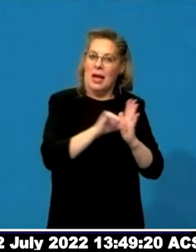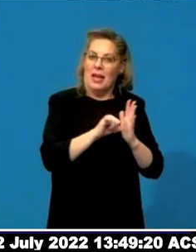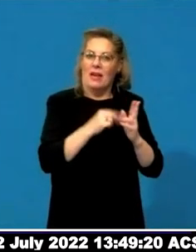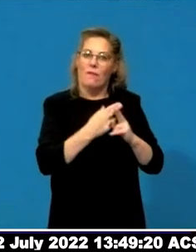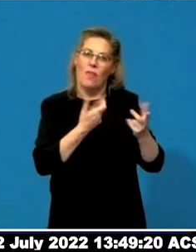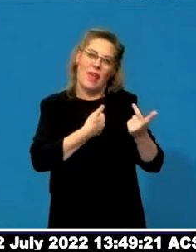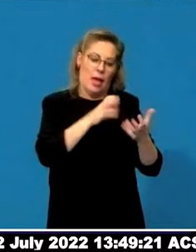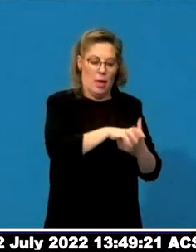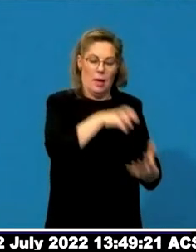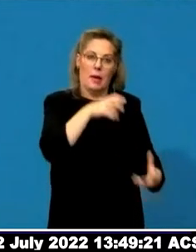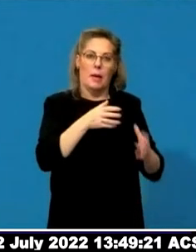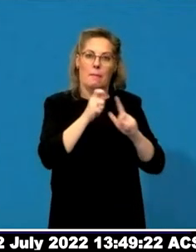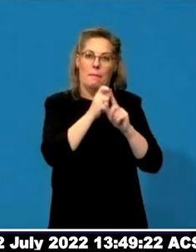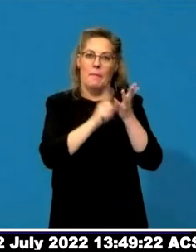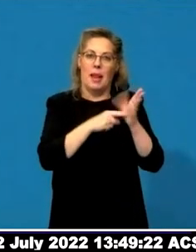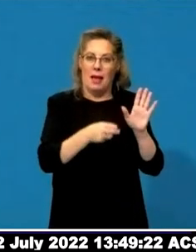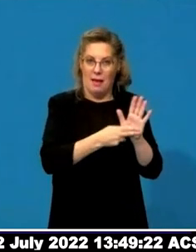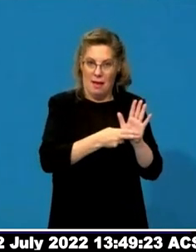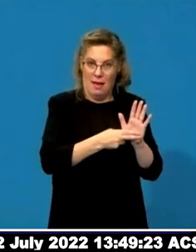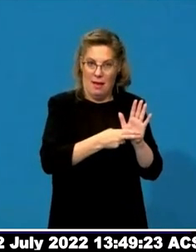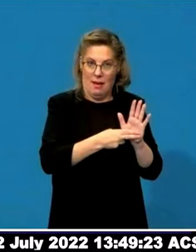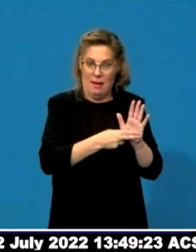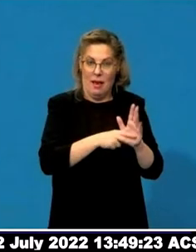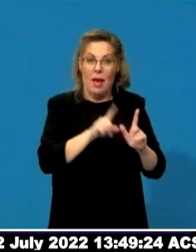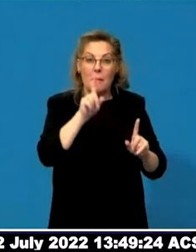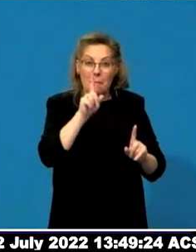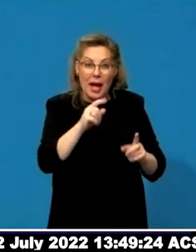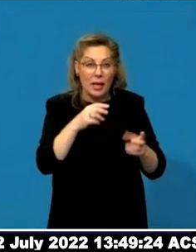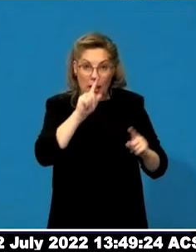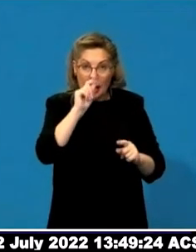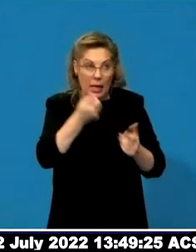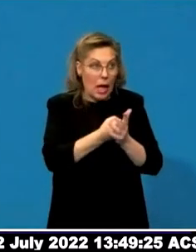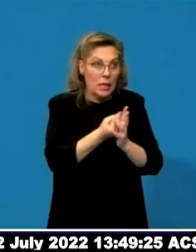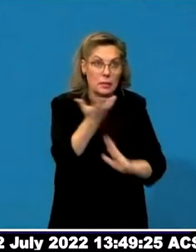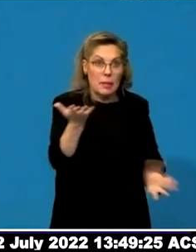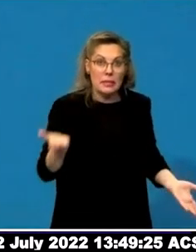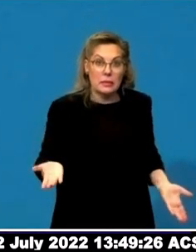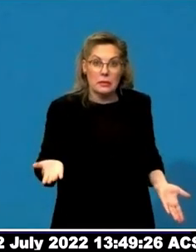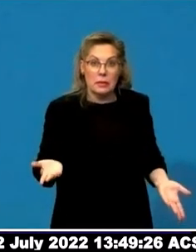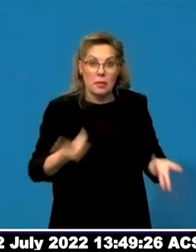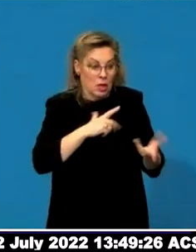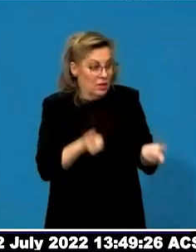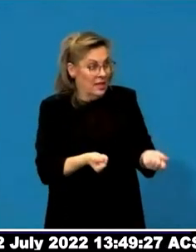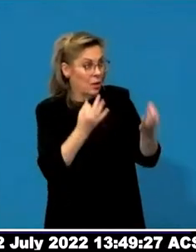So some people say there were better services before because we were able to be much more family-centred.